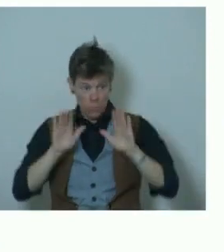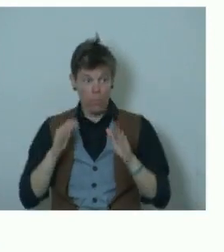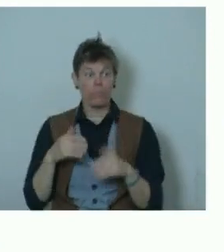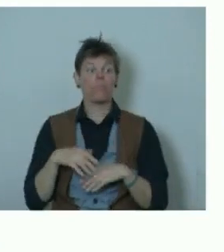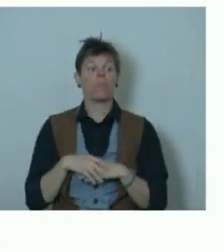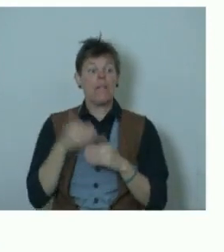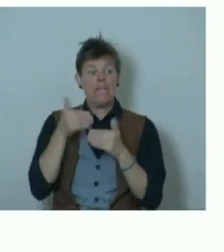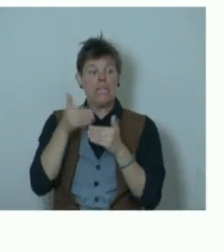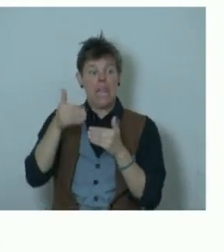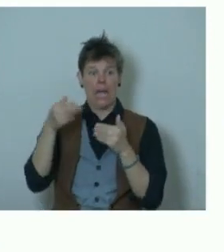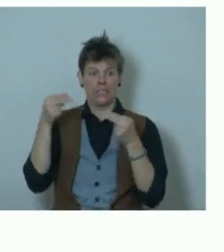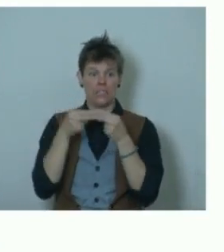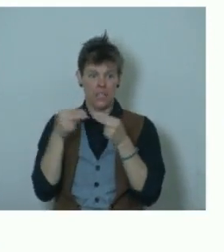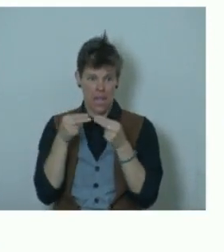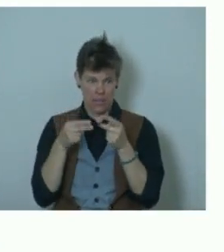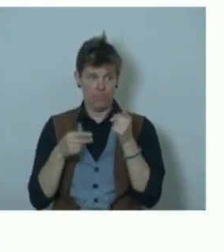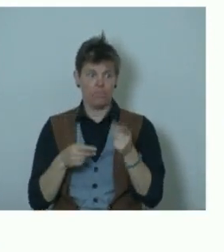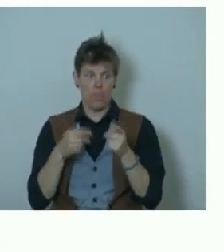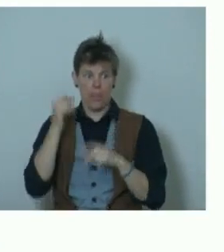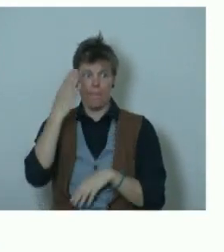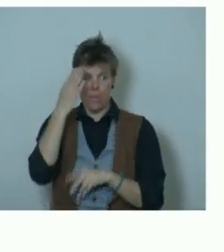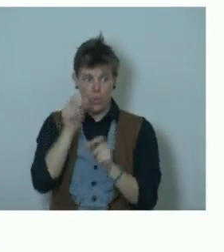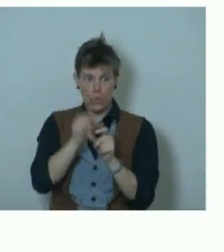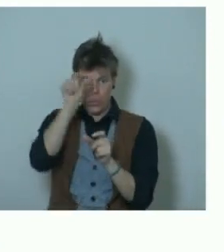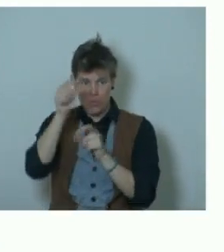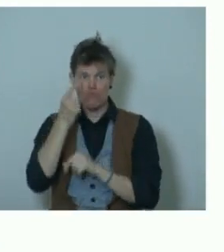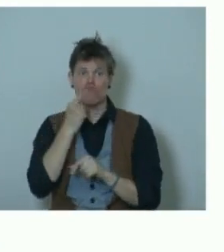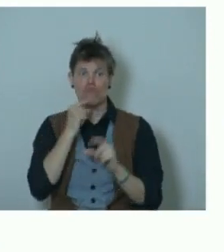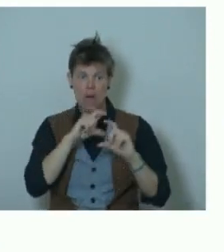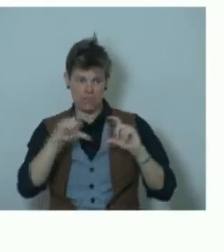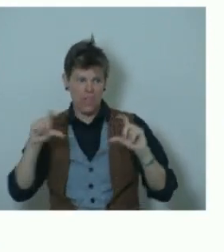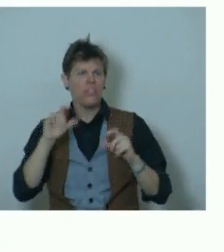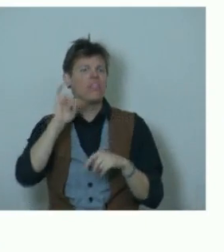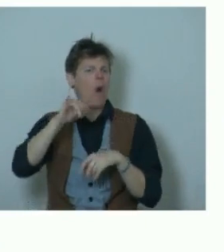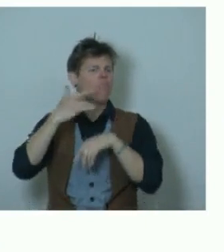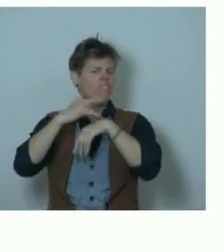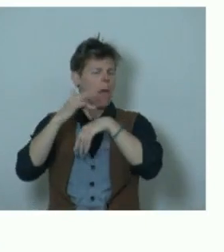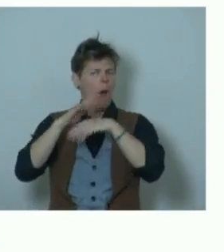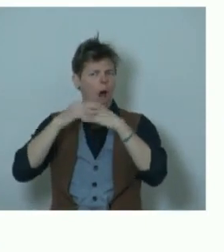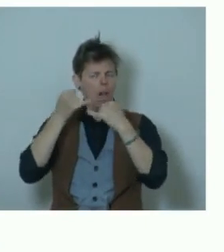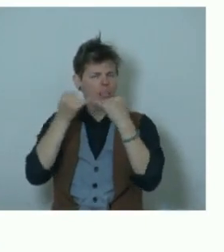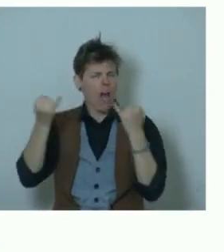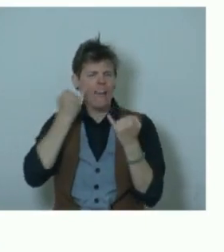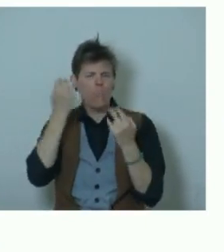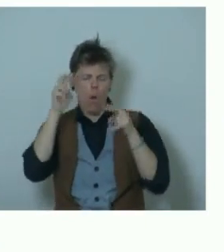WE ARE OVER 40000 AND I WILL TALK ABOUT HOW WONDERFUL THAT IS. LET’S KEEP GOING. ONE MORE.